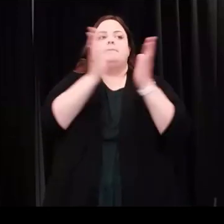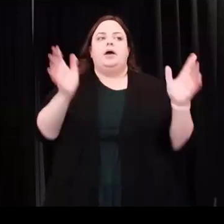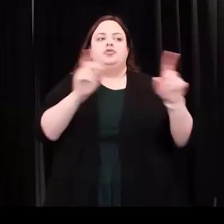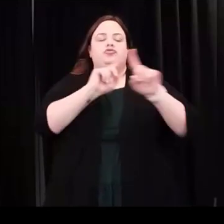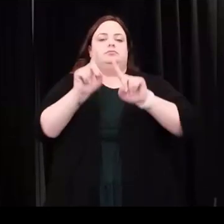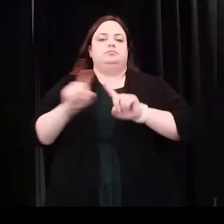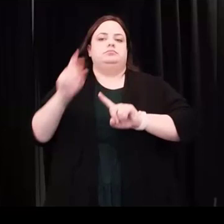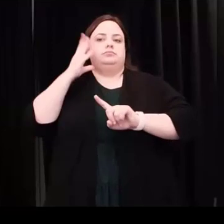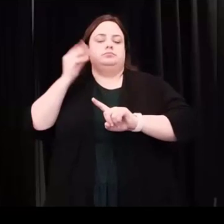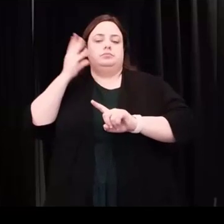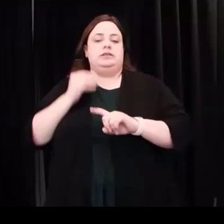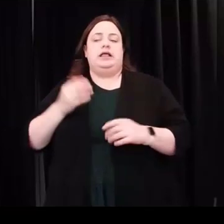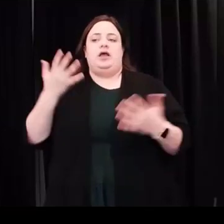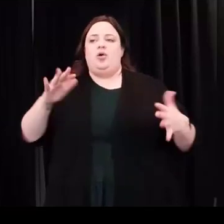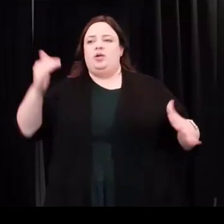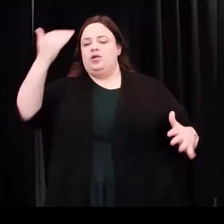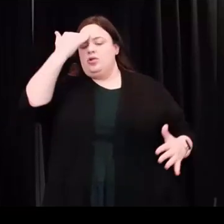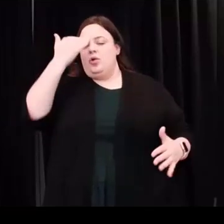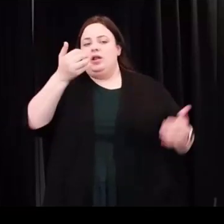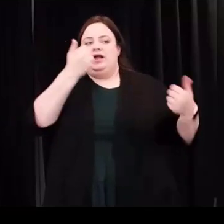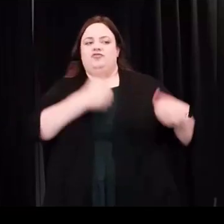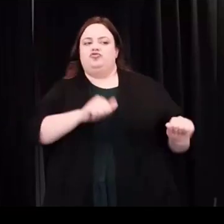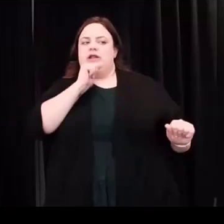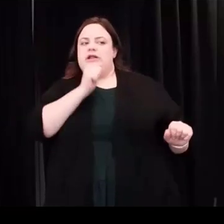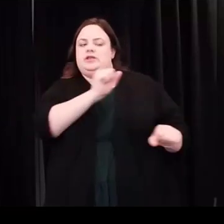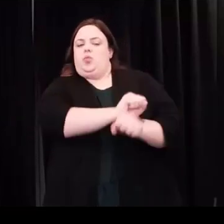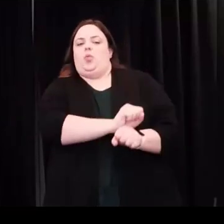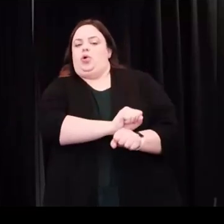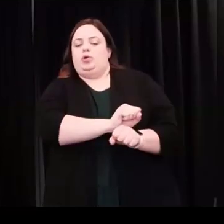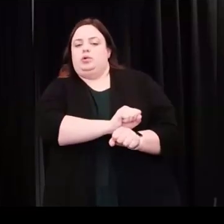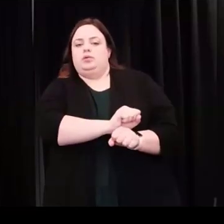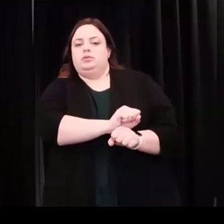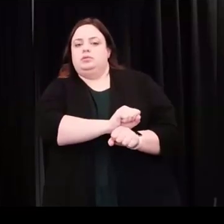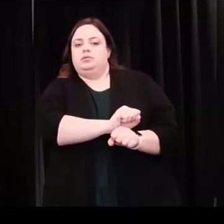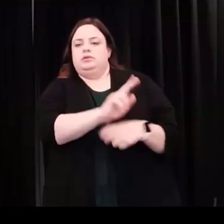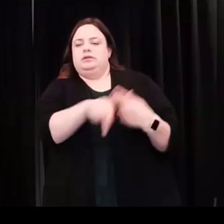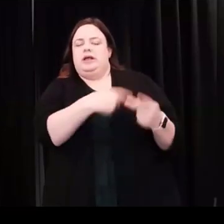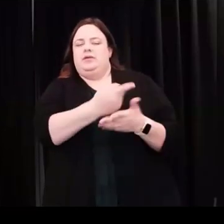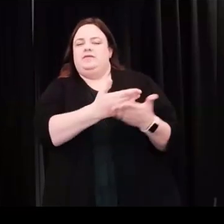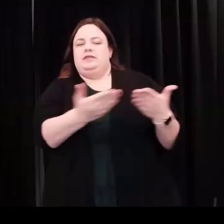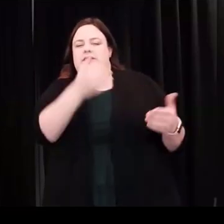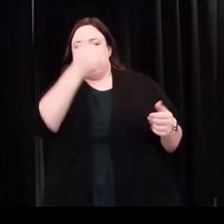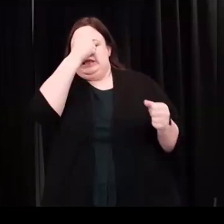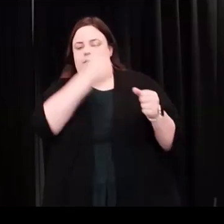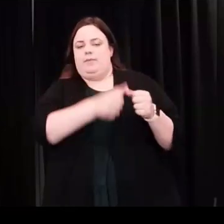and they already know I've tried this and this doesn't work, type thing to keep in mind.